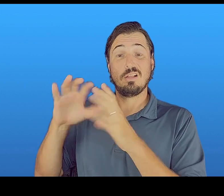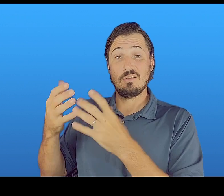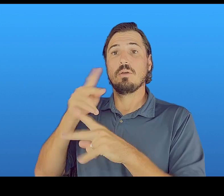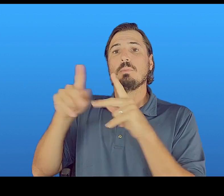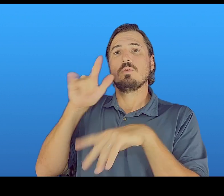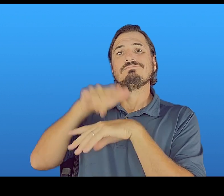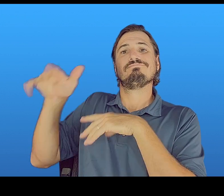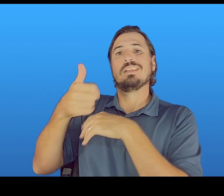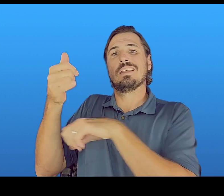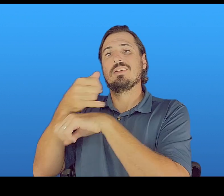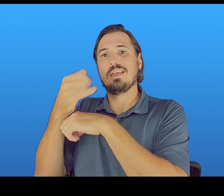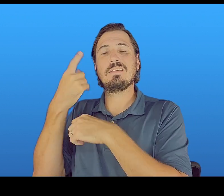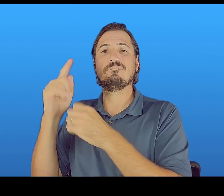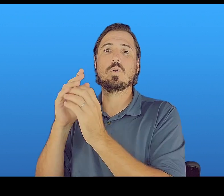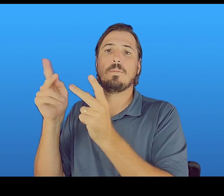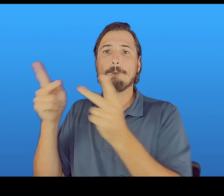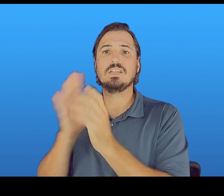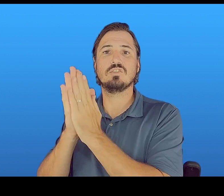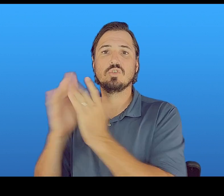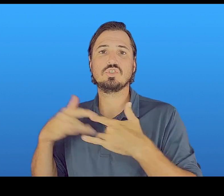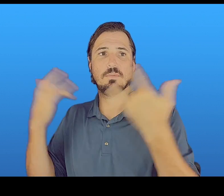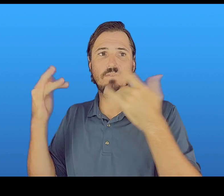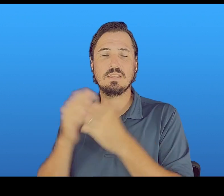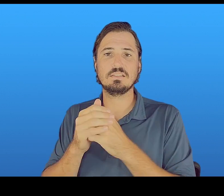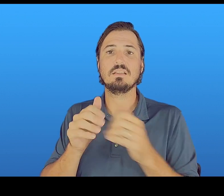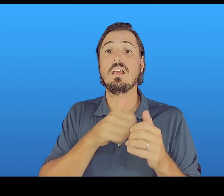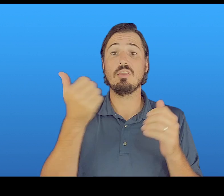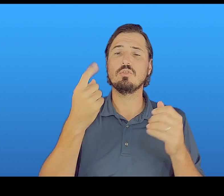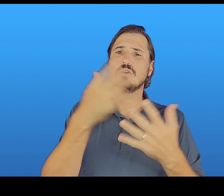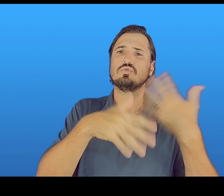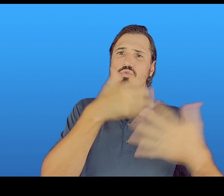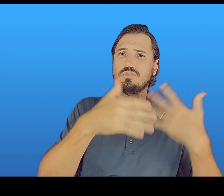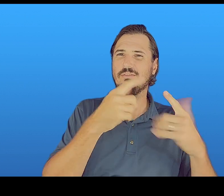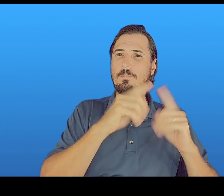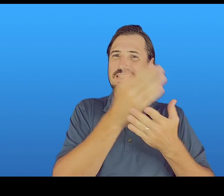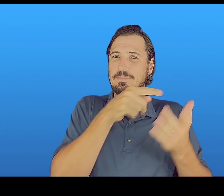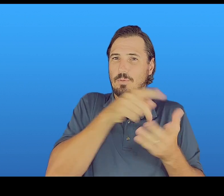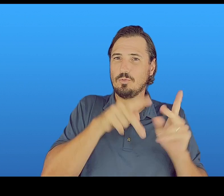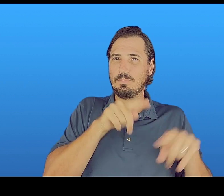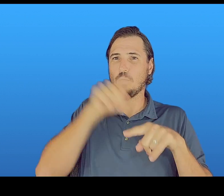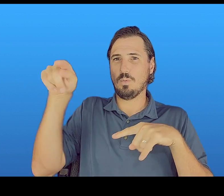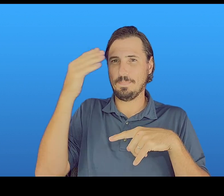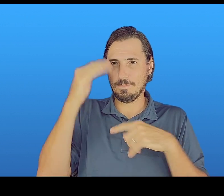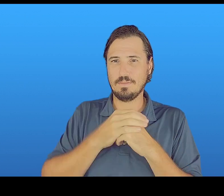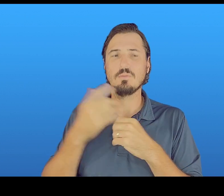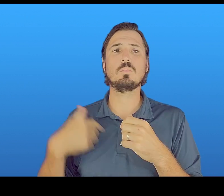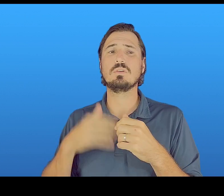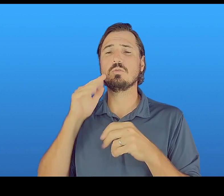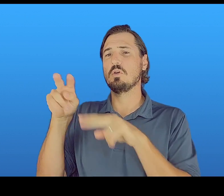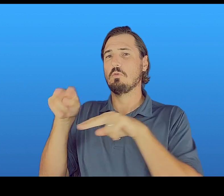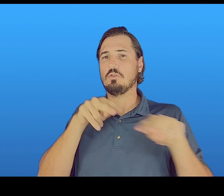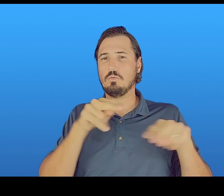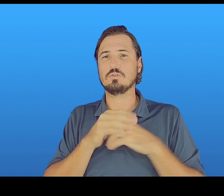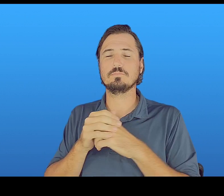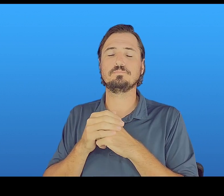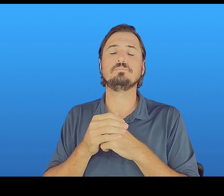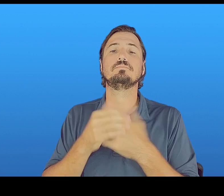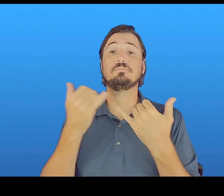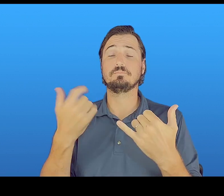island for a place of worship event. The other cluster is from a social gathering, associated with group travel to the mainland. We will continue to monitor these clusters in the coming days and